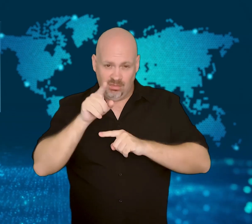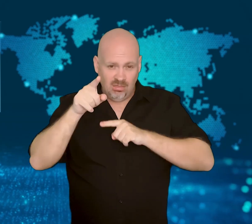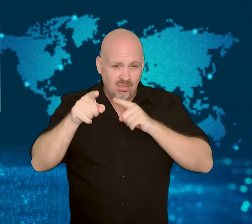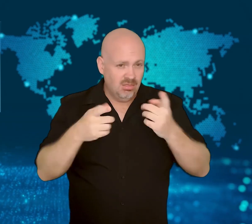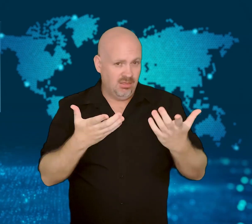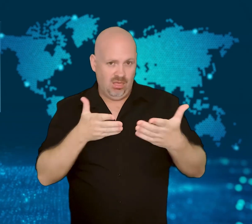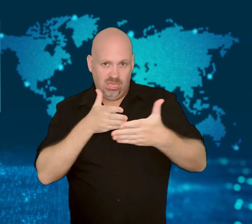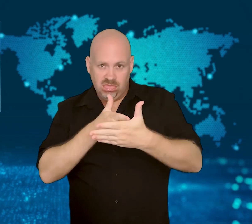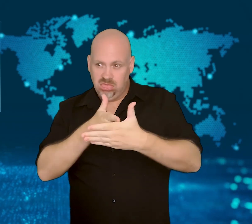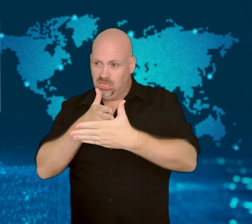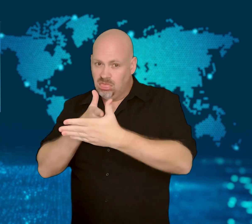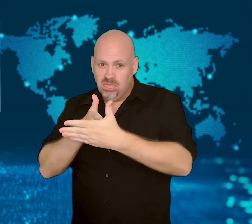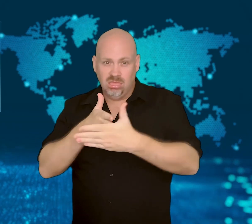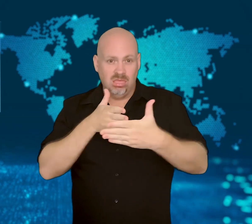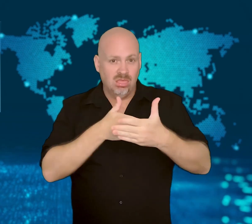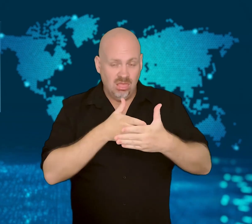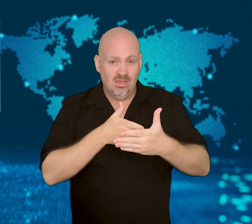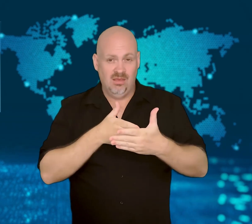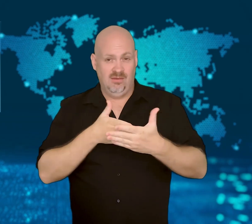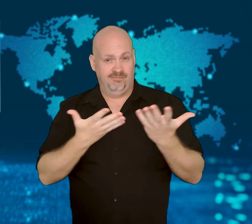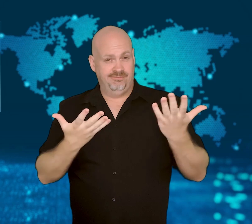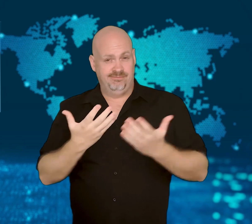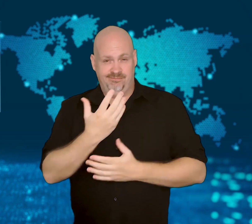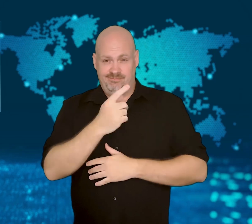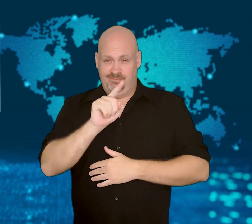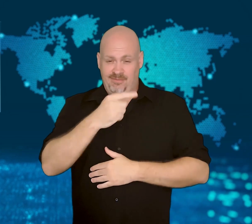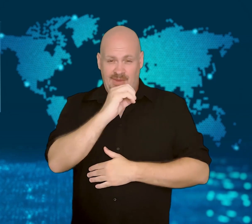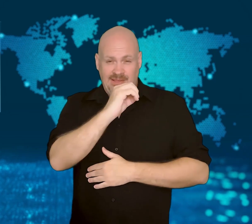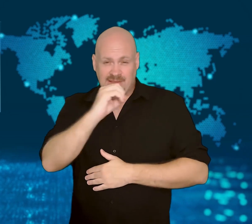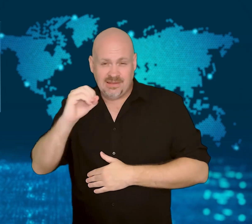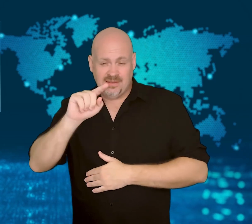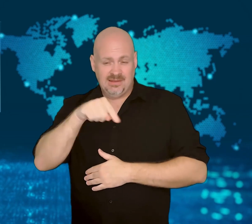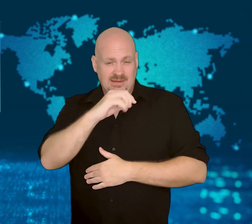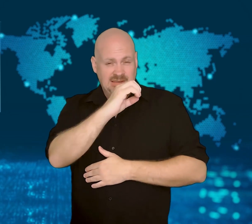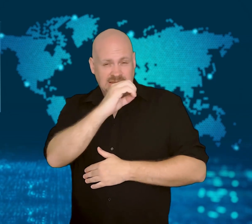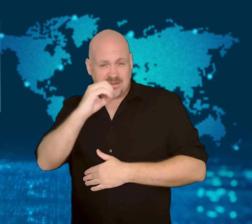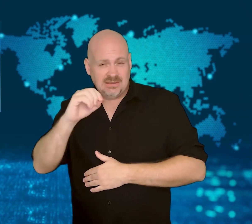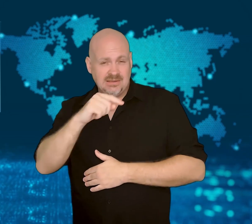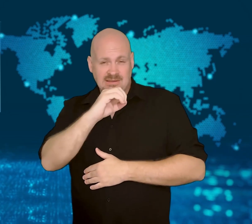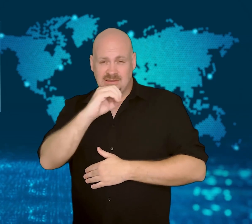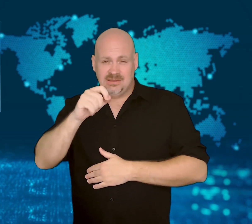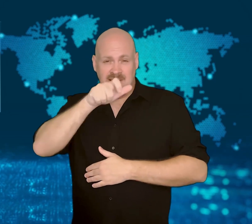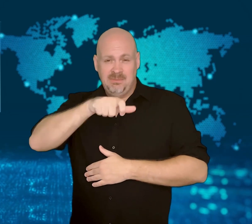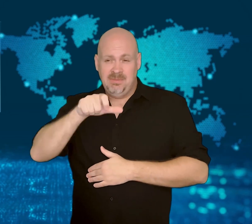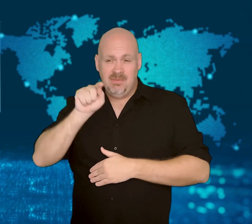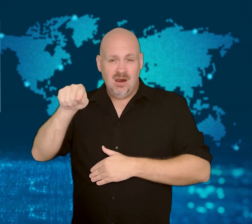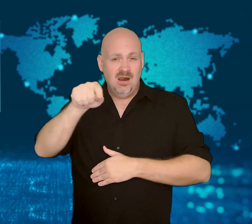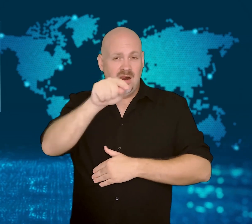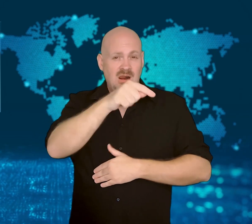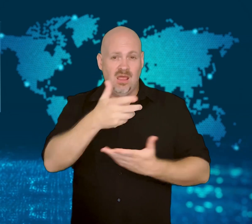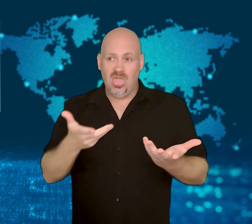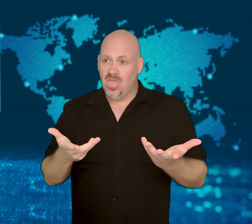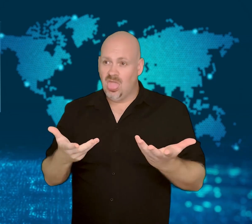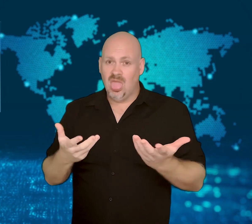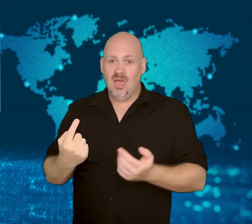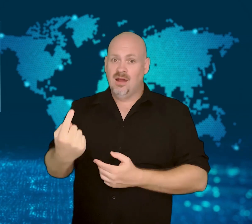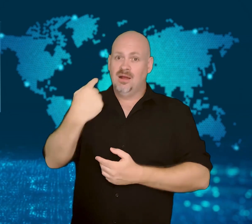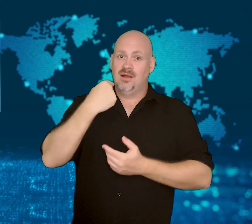are stranded as rescuers cannot reach them.